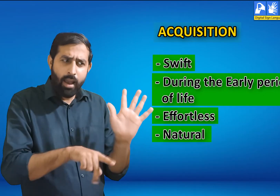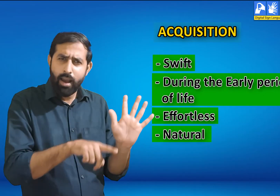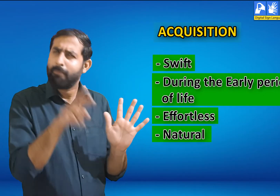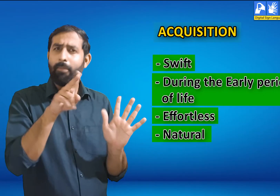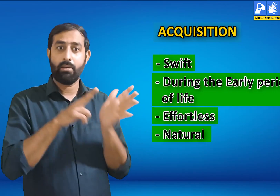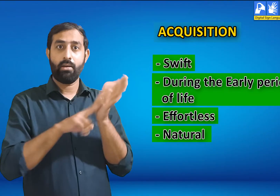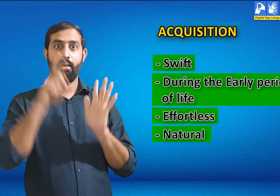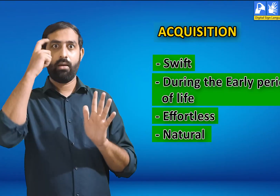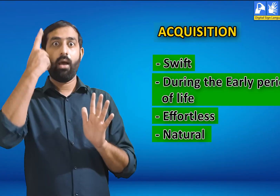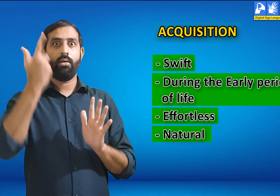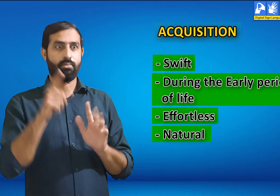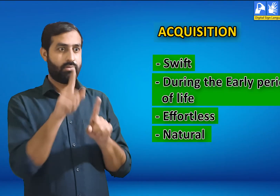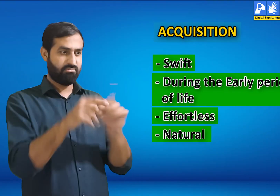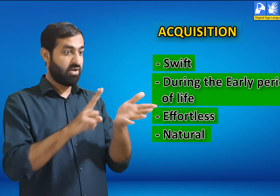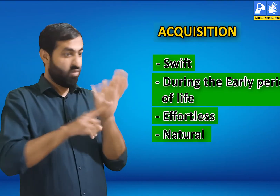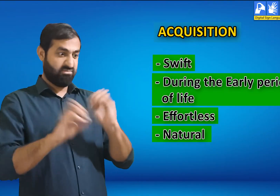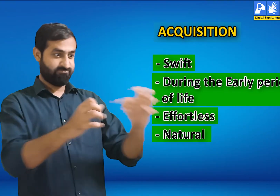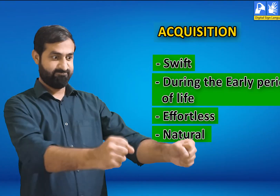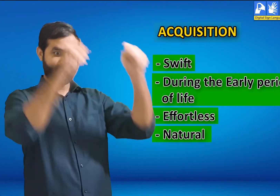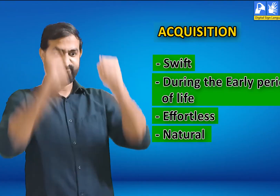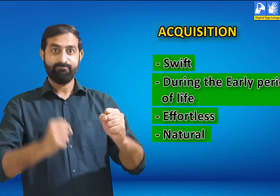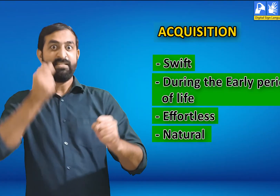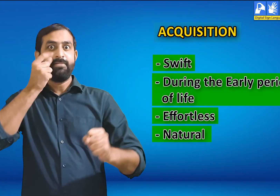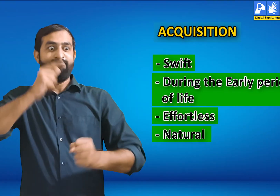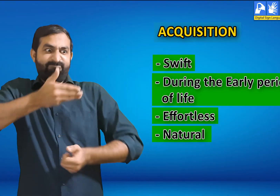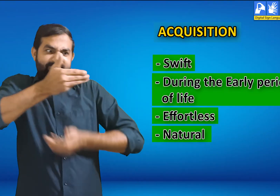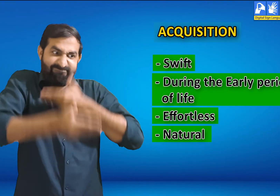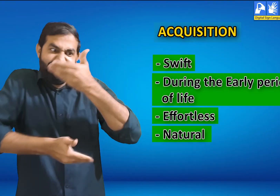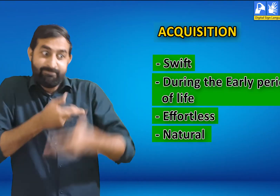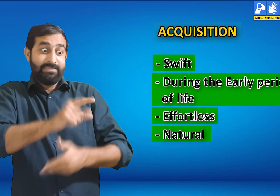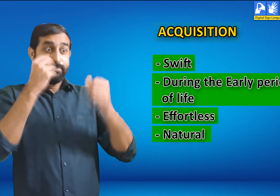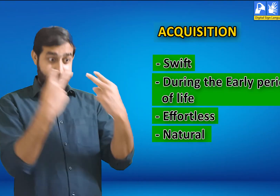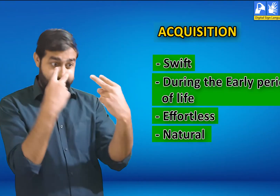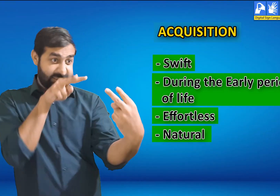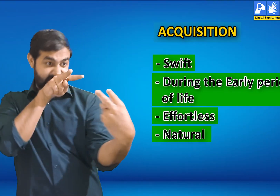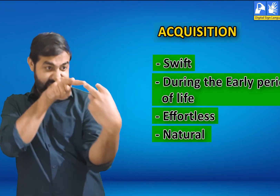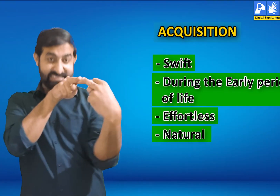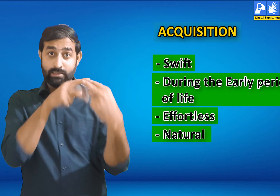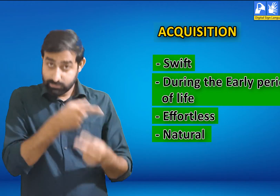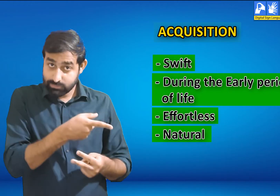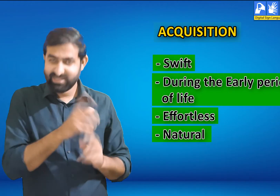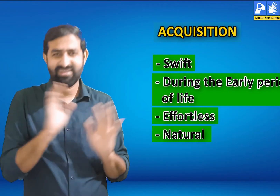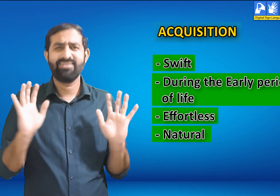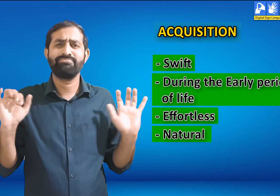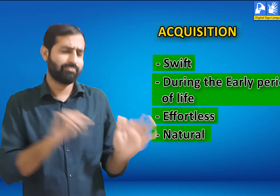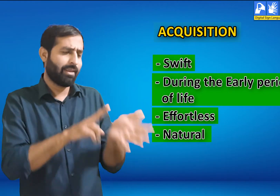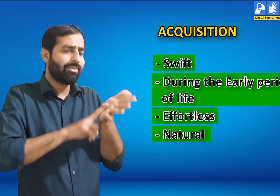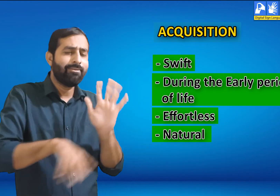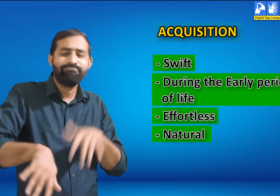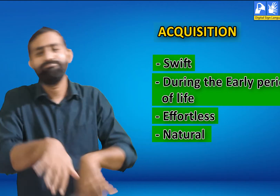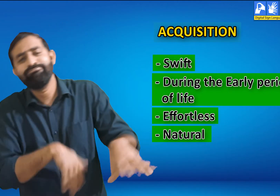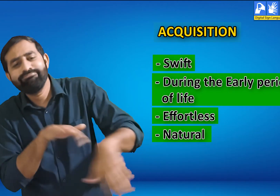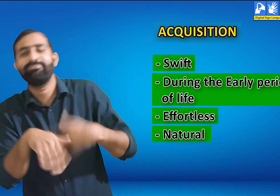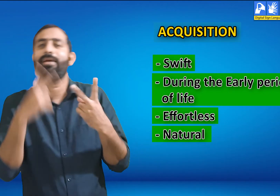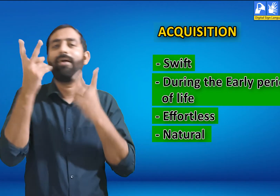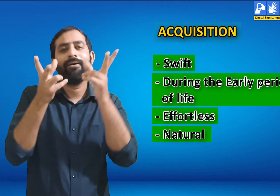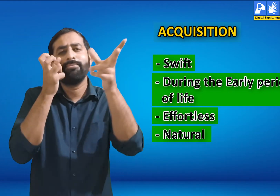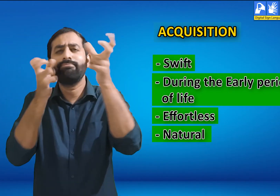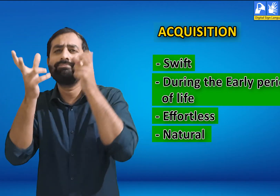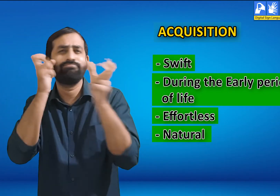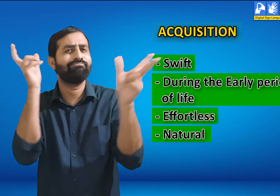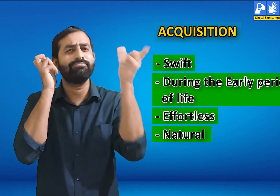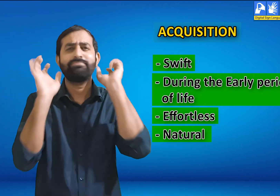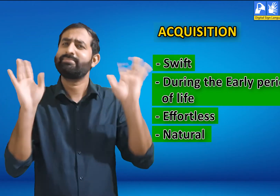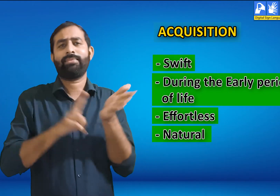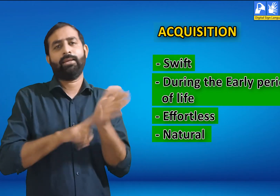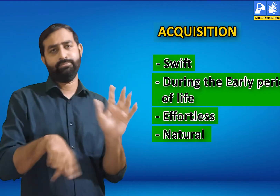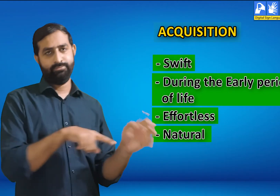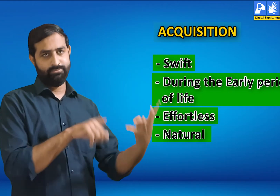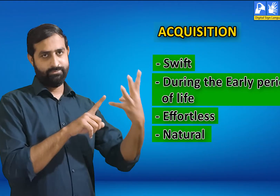A child acquires language from the environment without any formal training.